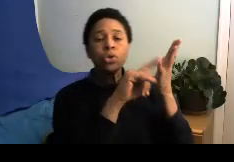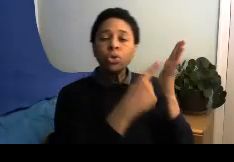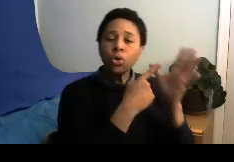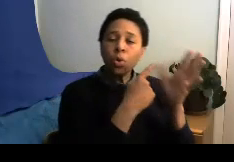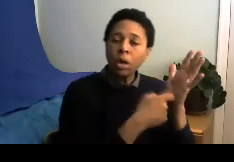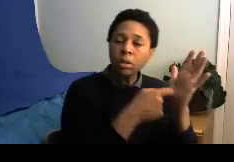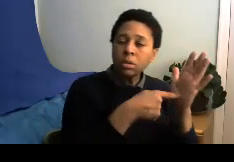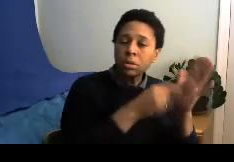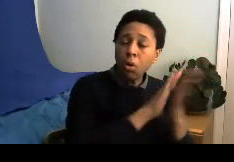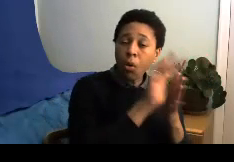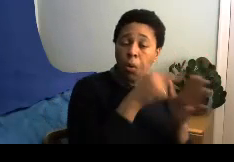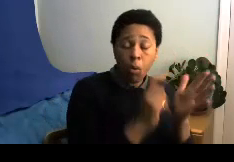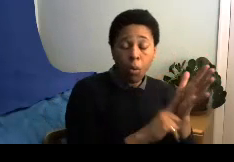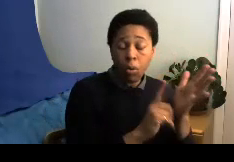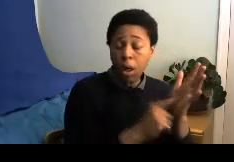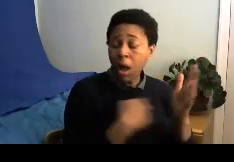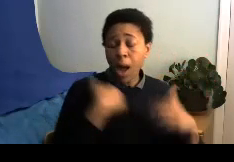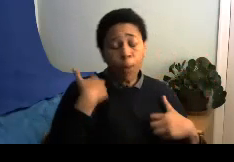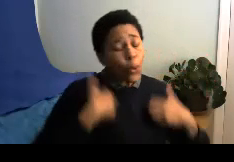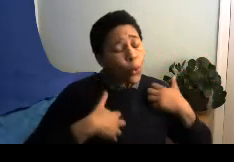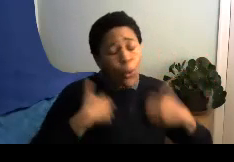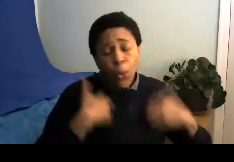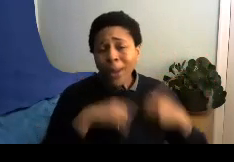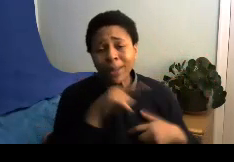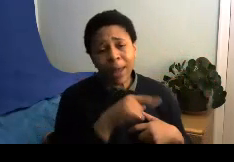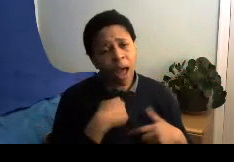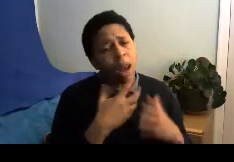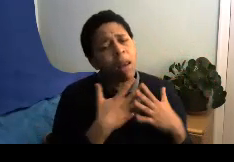period. You know, I love all of the music and the culture of the